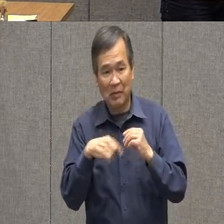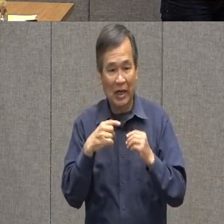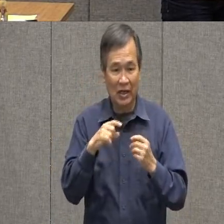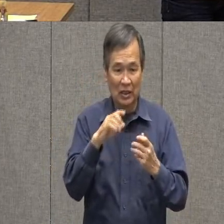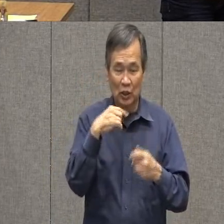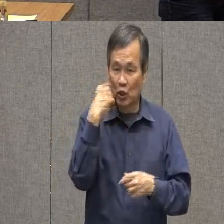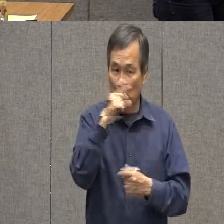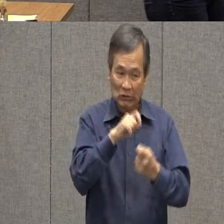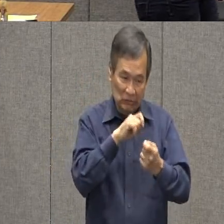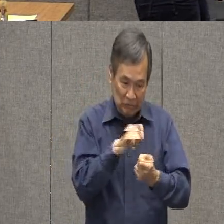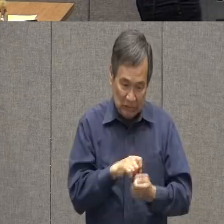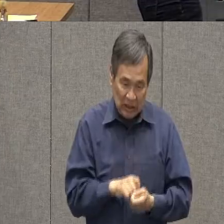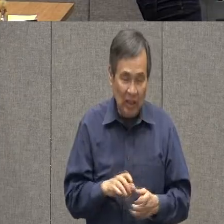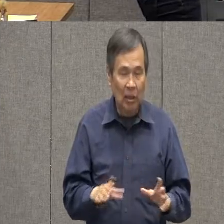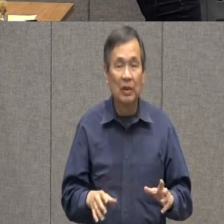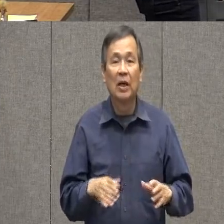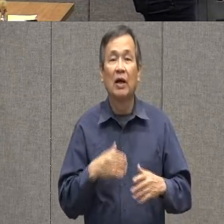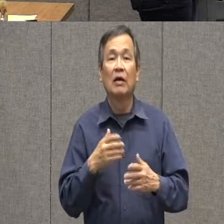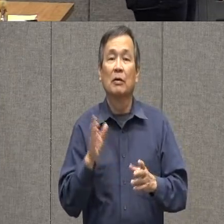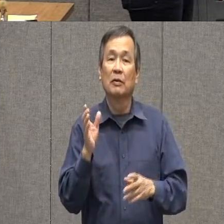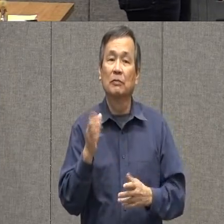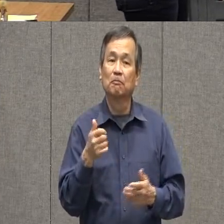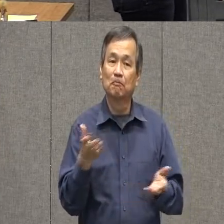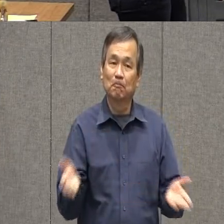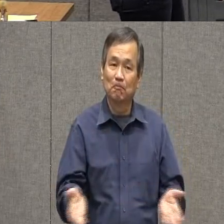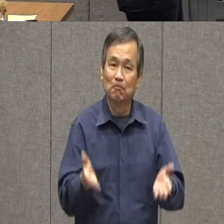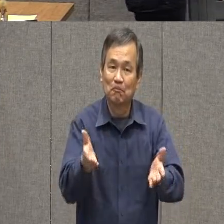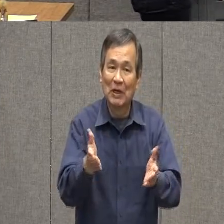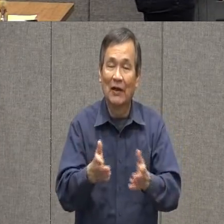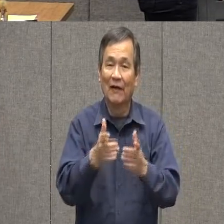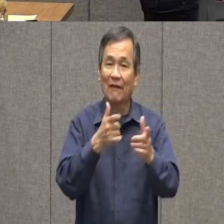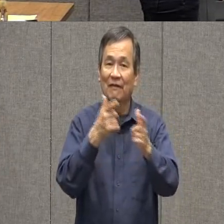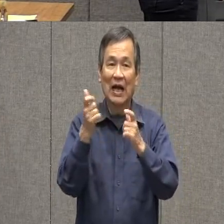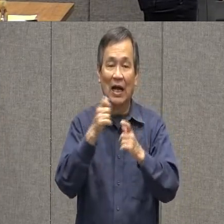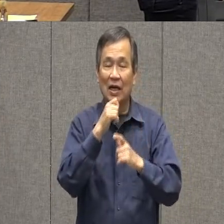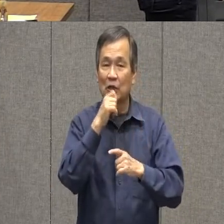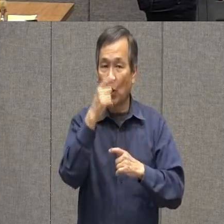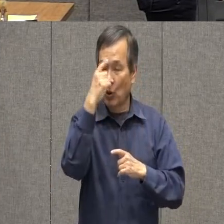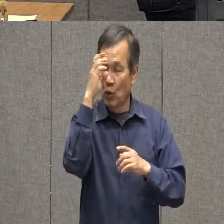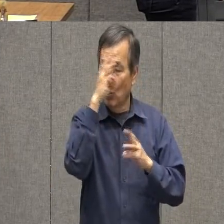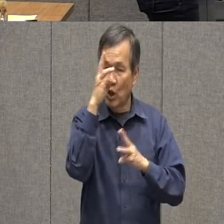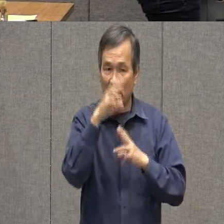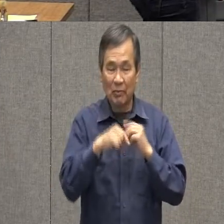So by going real fast like this, you don't even think about that. There's no time to worry about a face.